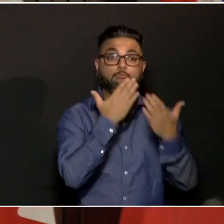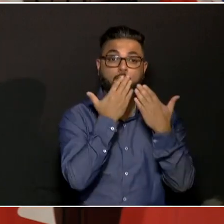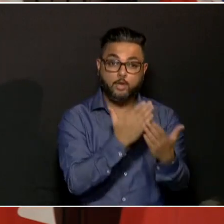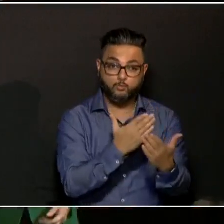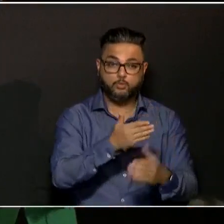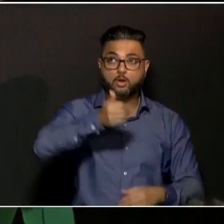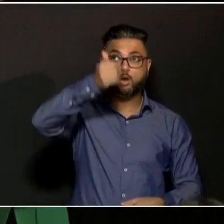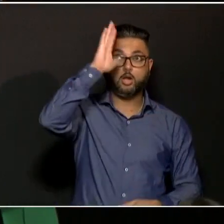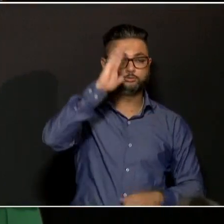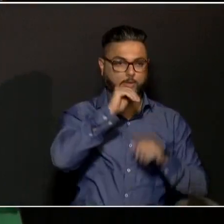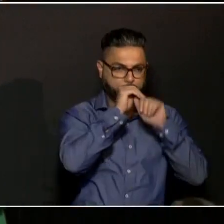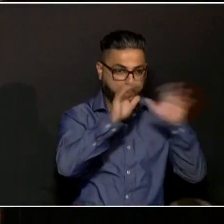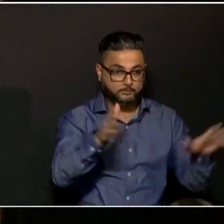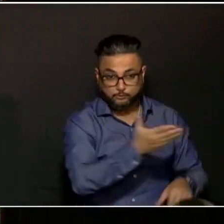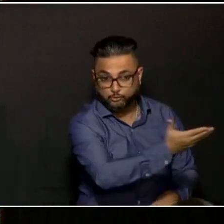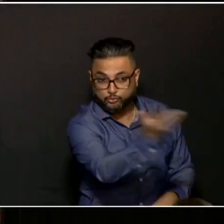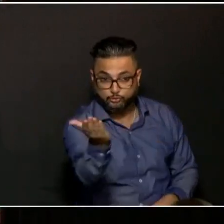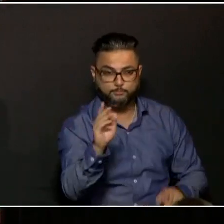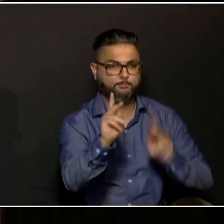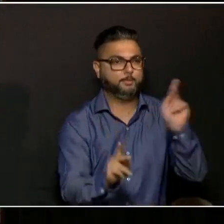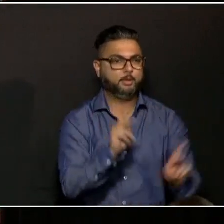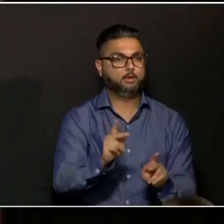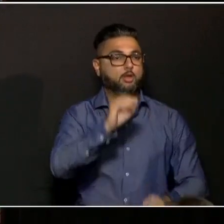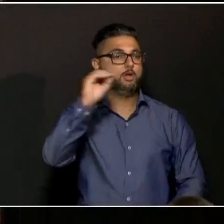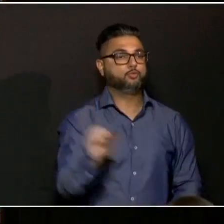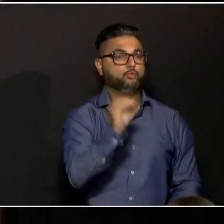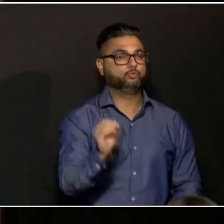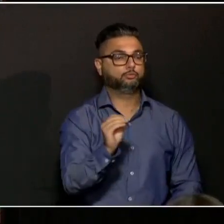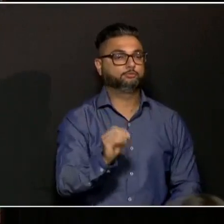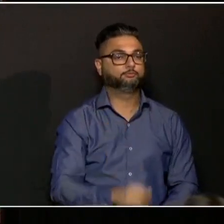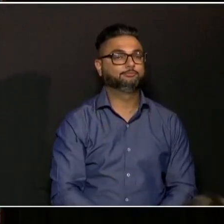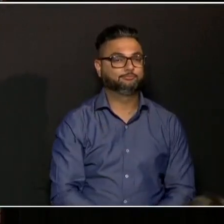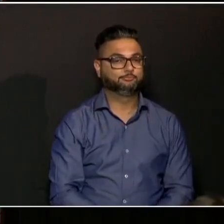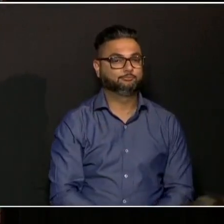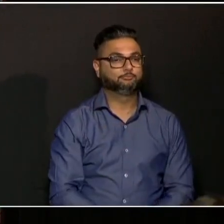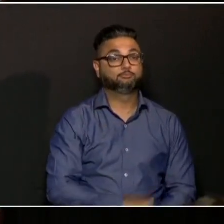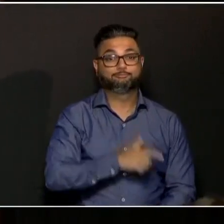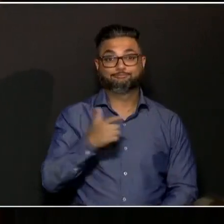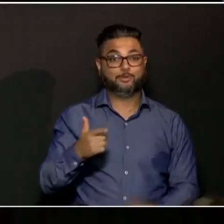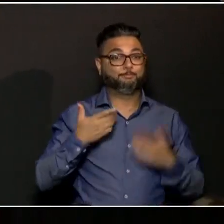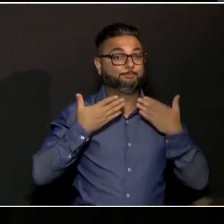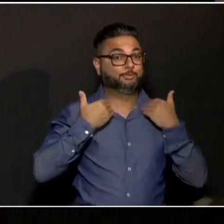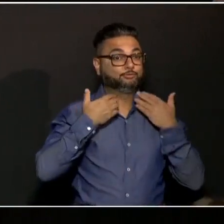and God bless the people of Ontario and I will pass it over to minister Elliott.